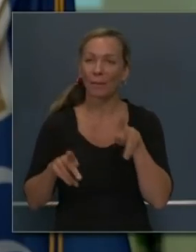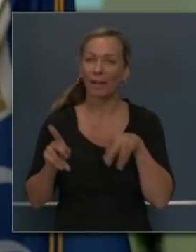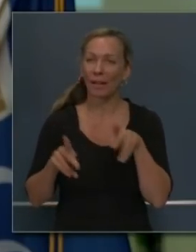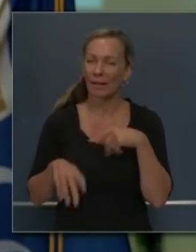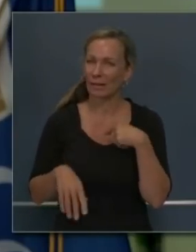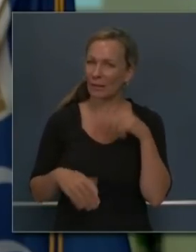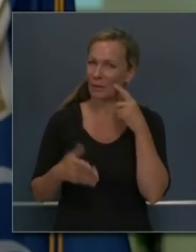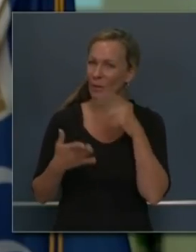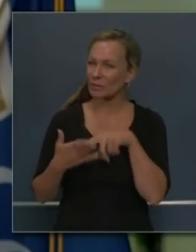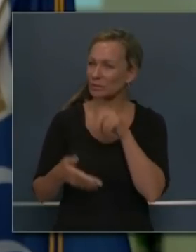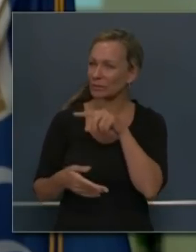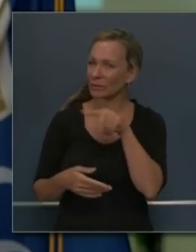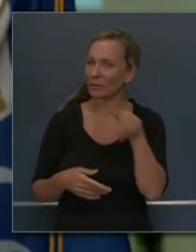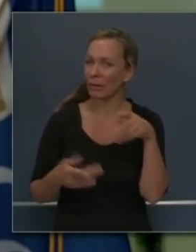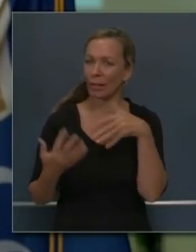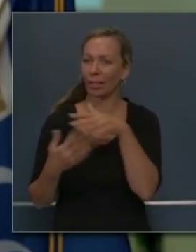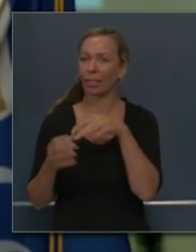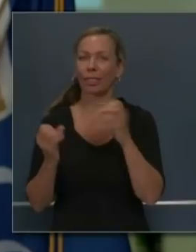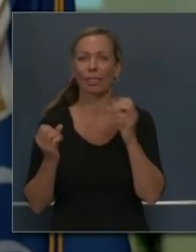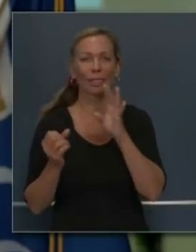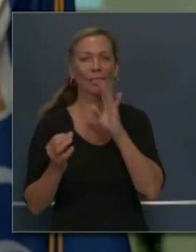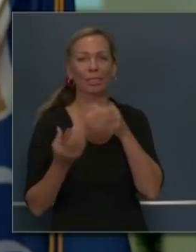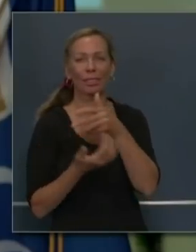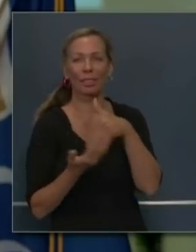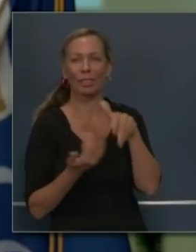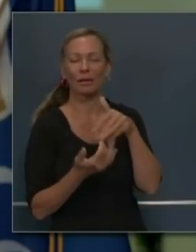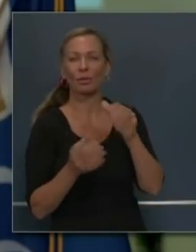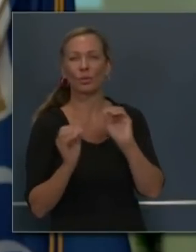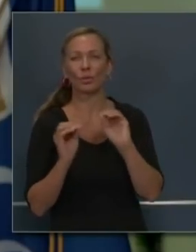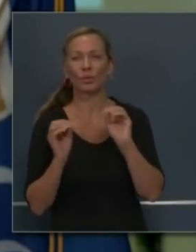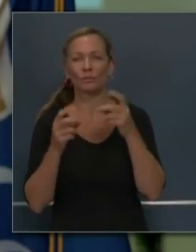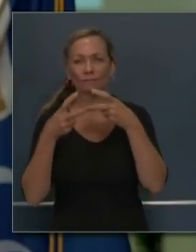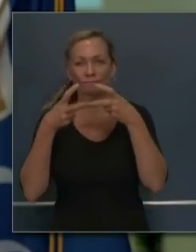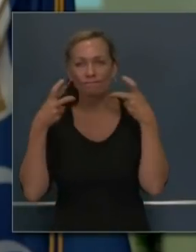ASSOCIATED WITH THE SMOKE, WE ENCOURAGE YOU TO PHYSICALLY DISTANT AS ALWAYS, WASH HER HANDS AND MINIMIZE THE EXTENT POSSIBLE, FORGIVE THE